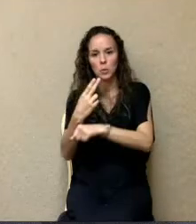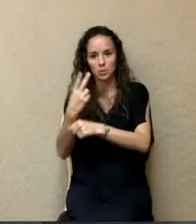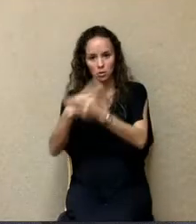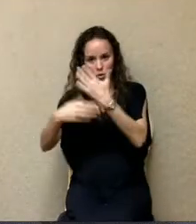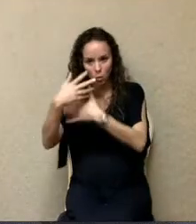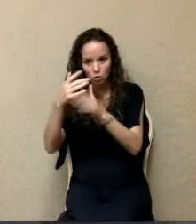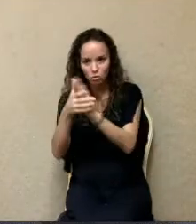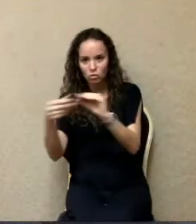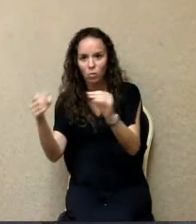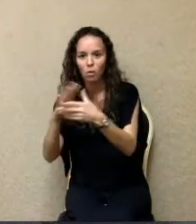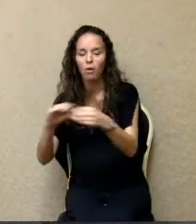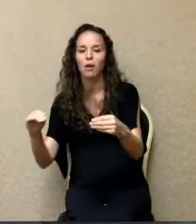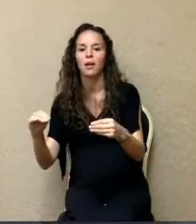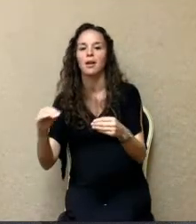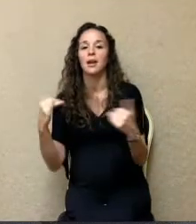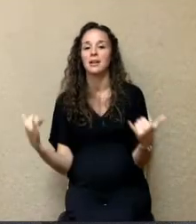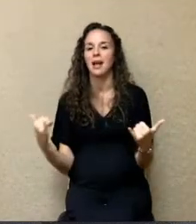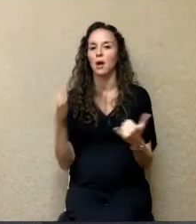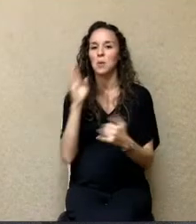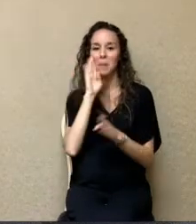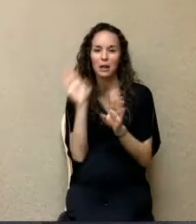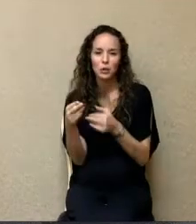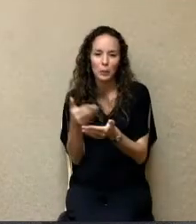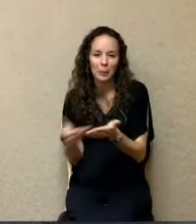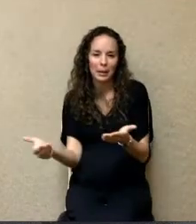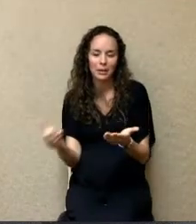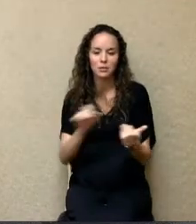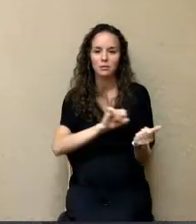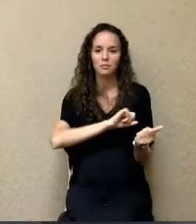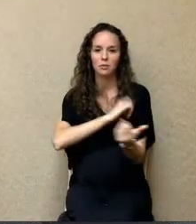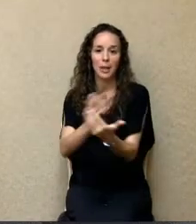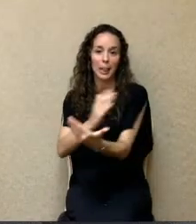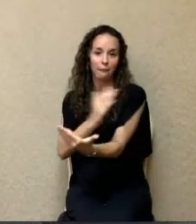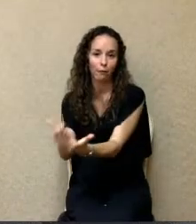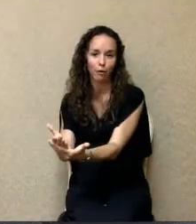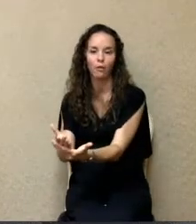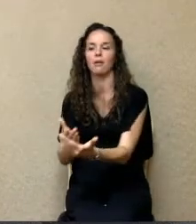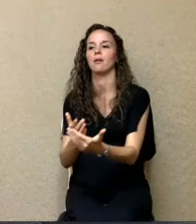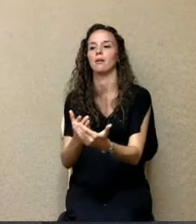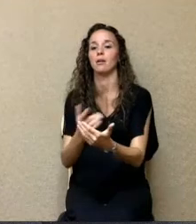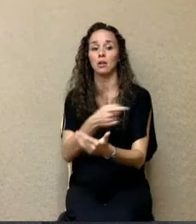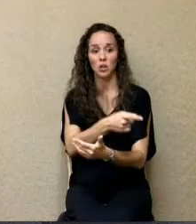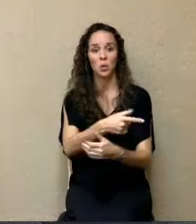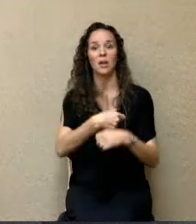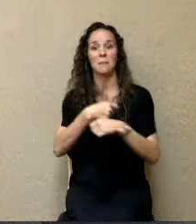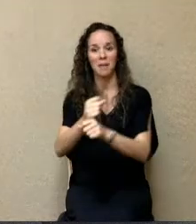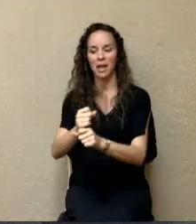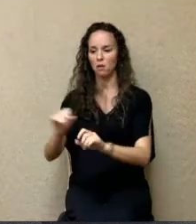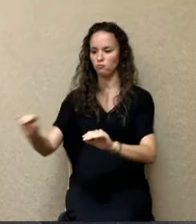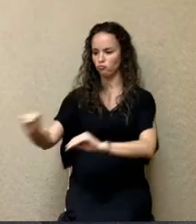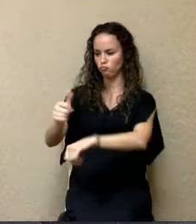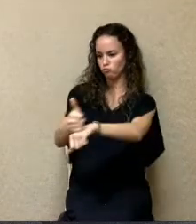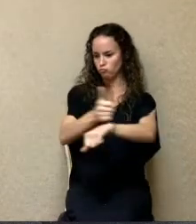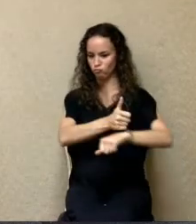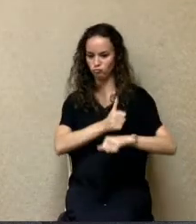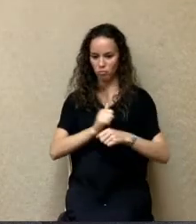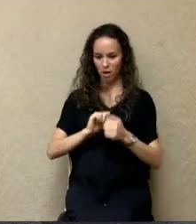Now their items from their bedroom are coming being delivered, so they're actually creating their bedroom the way they want it, which wall do you want